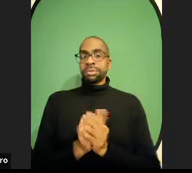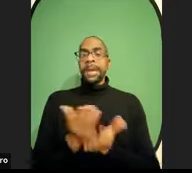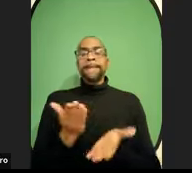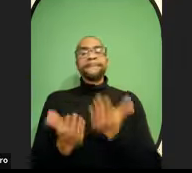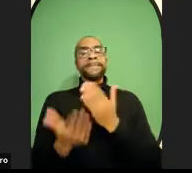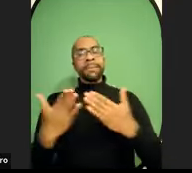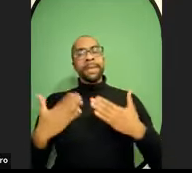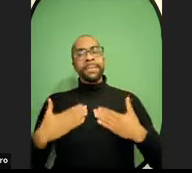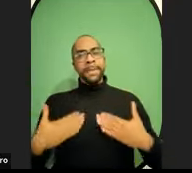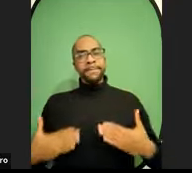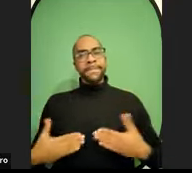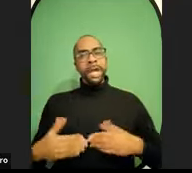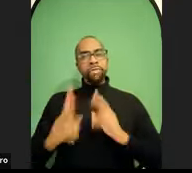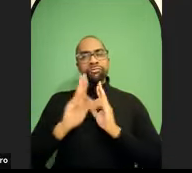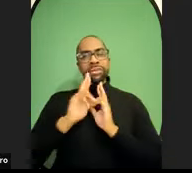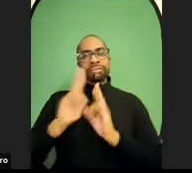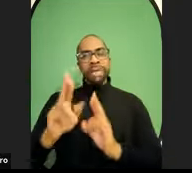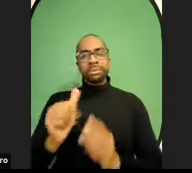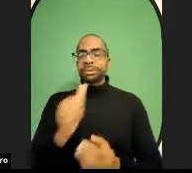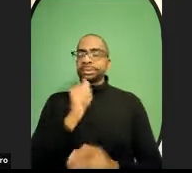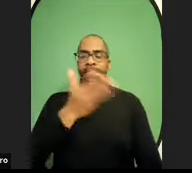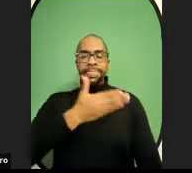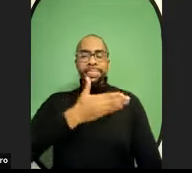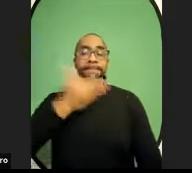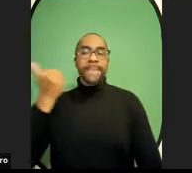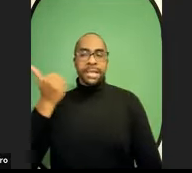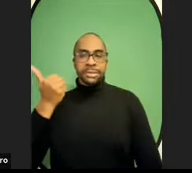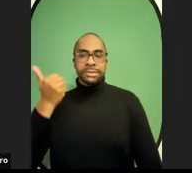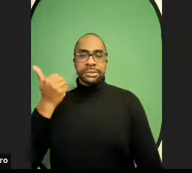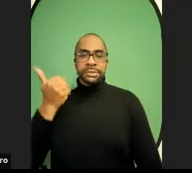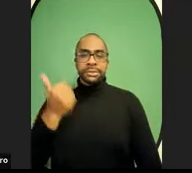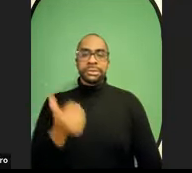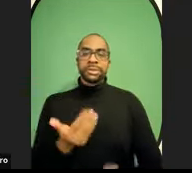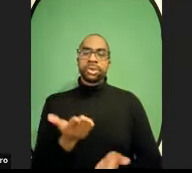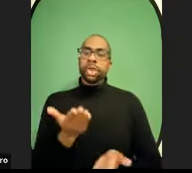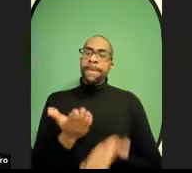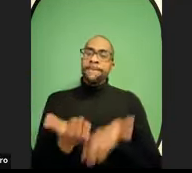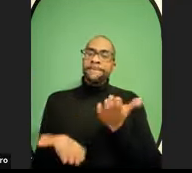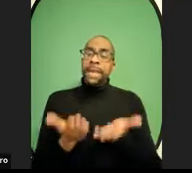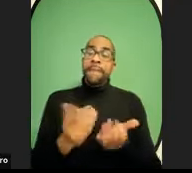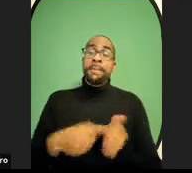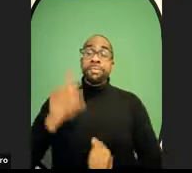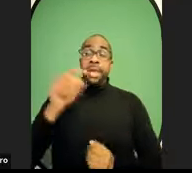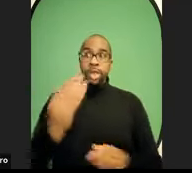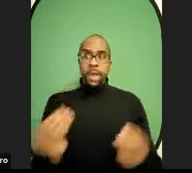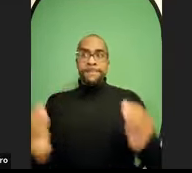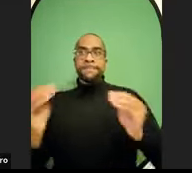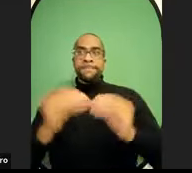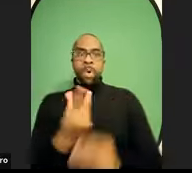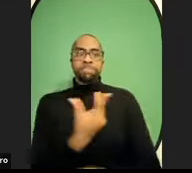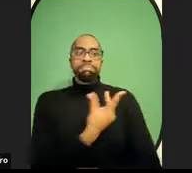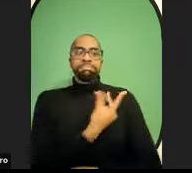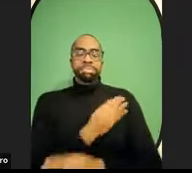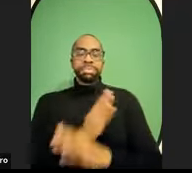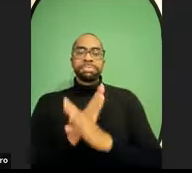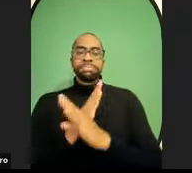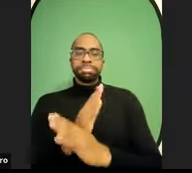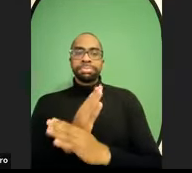the only thing that we have seen is that they're immune response. se may not be as good because their immune system is not that great so they might need actually great so they might need